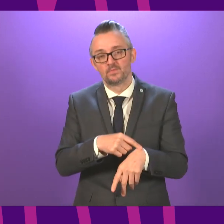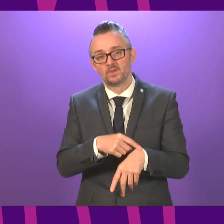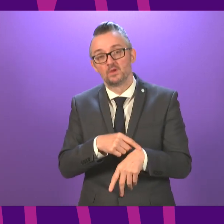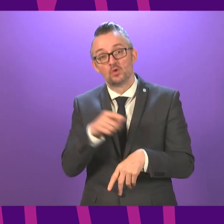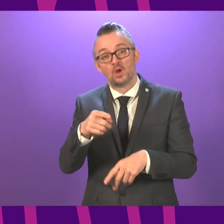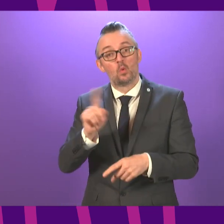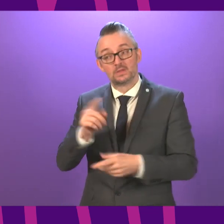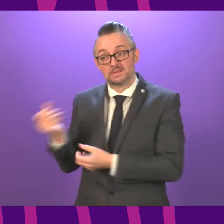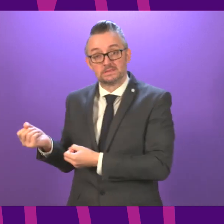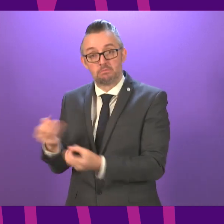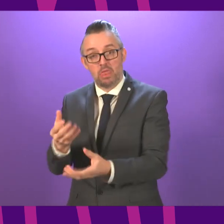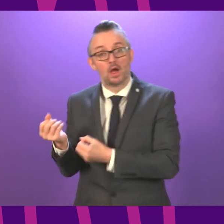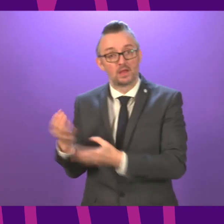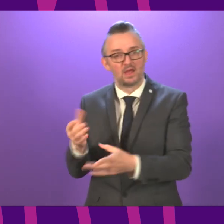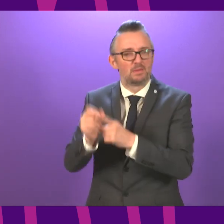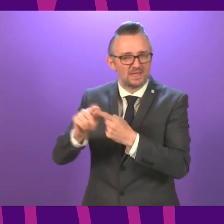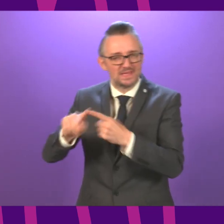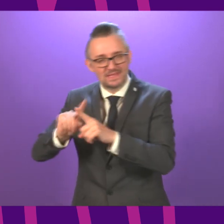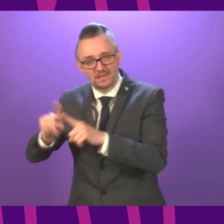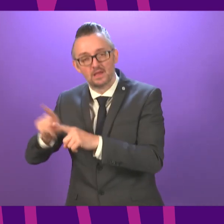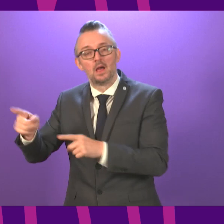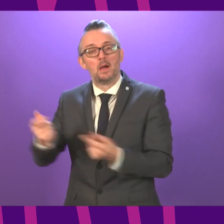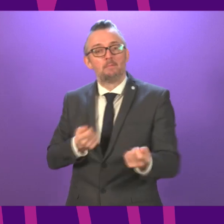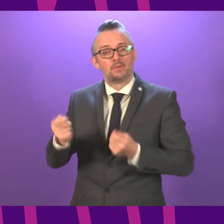by NHS National Services Scotland’s national procurement arm, which is building up stocks of